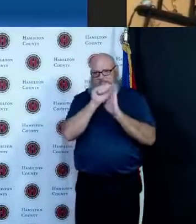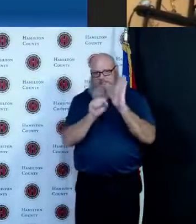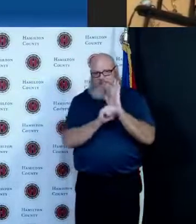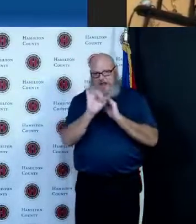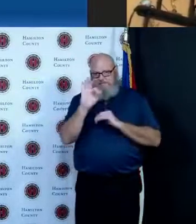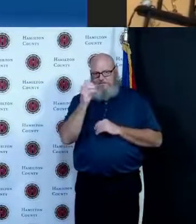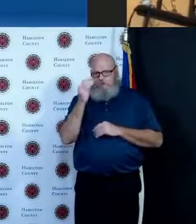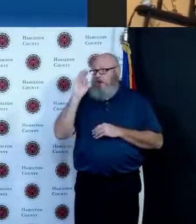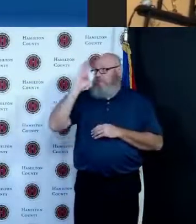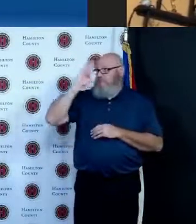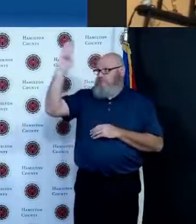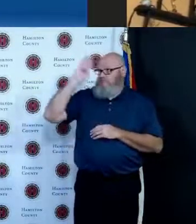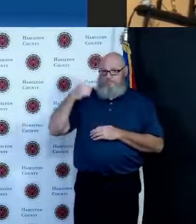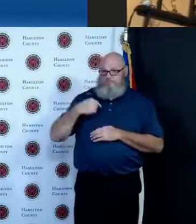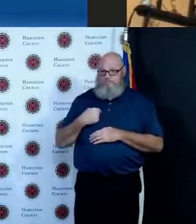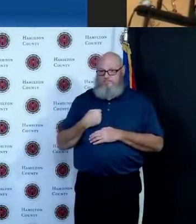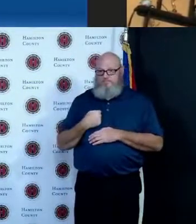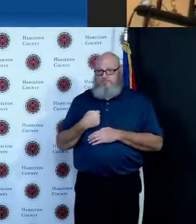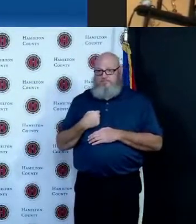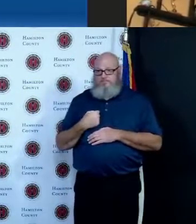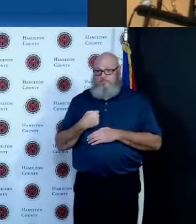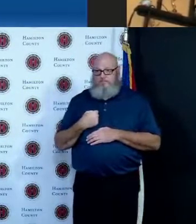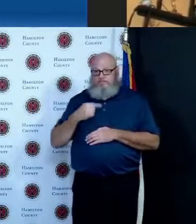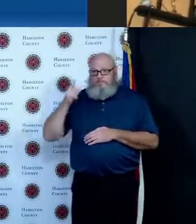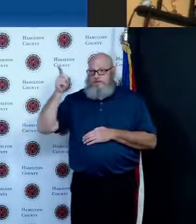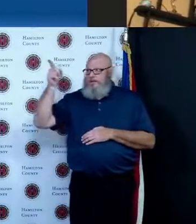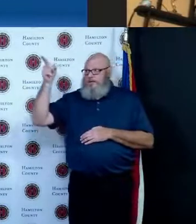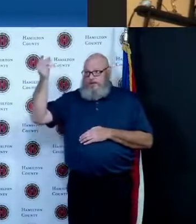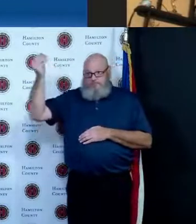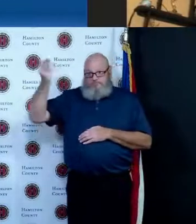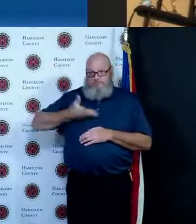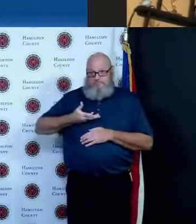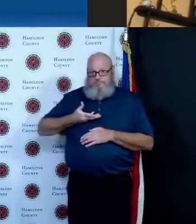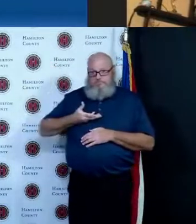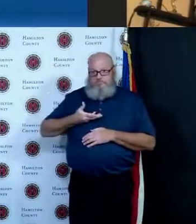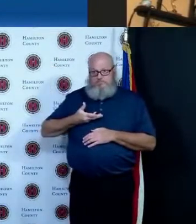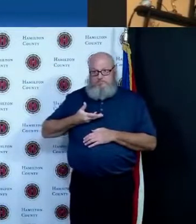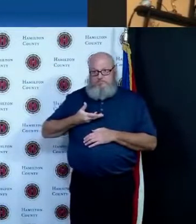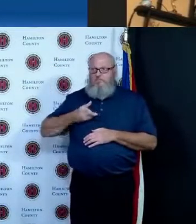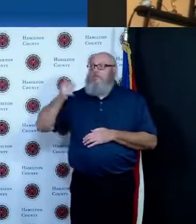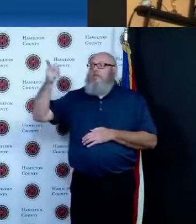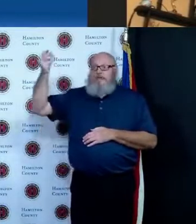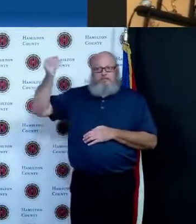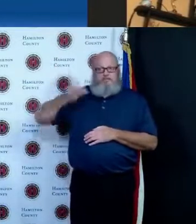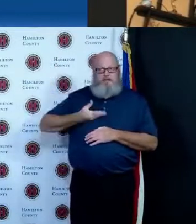more doses but no predictions yet for how many doses we might see throughout Hamilton County I